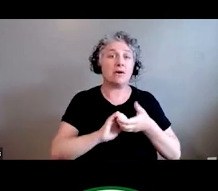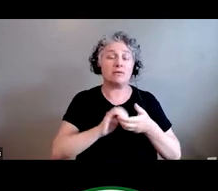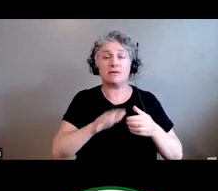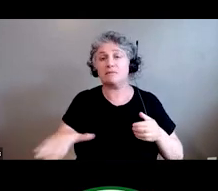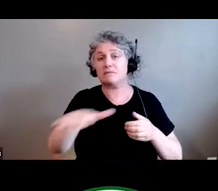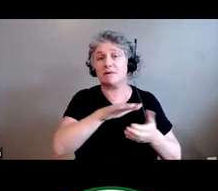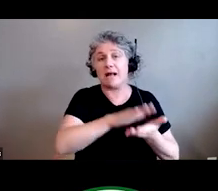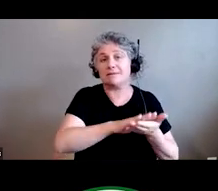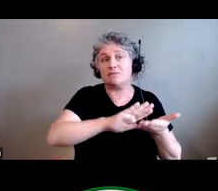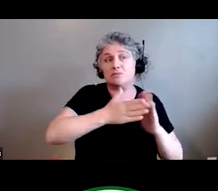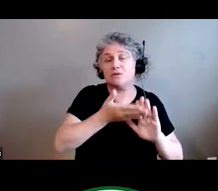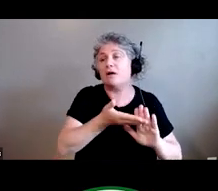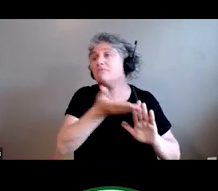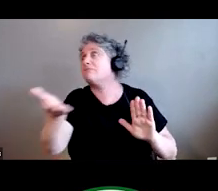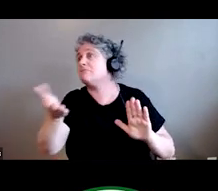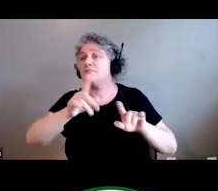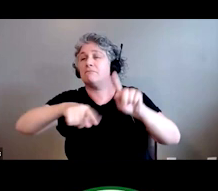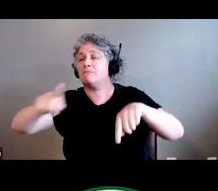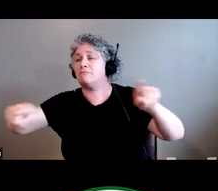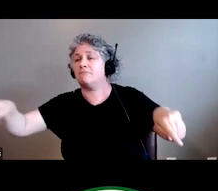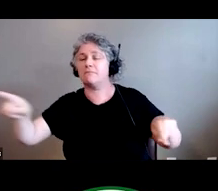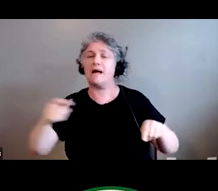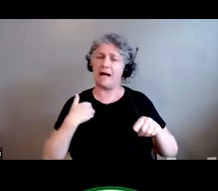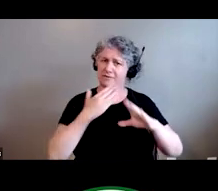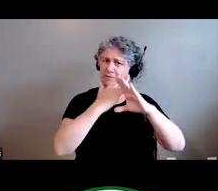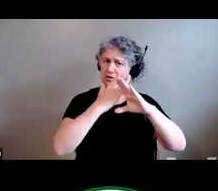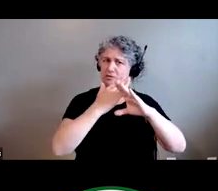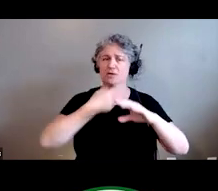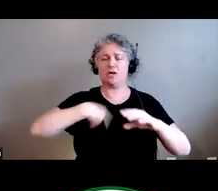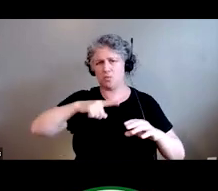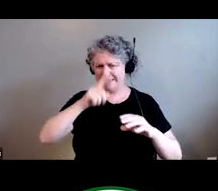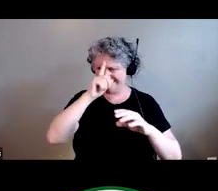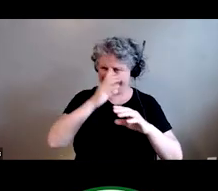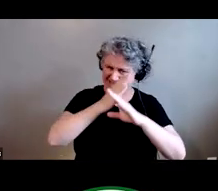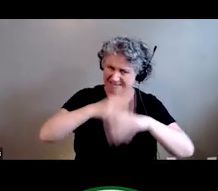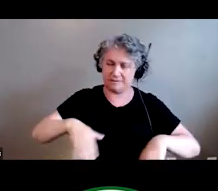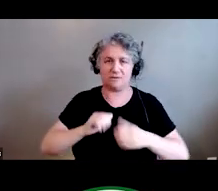But we also recognize that it also comes with many other benefits like program innovation